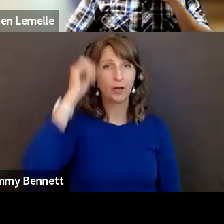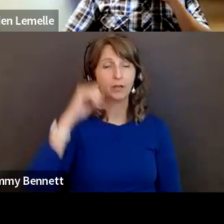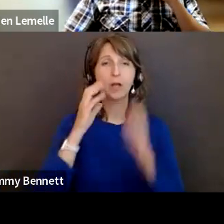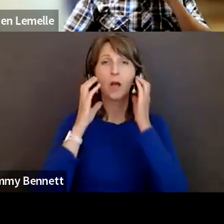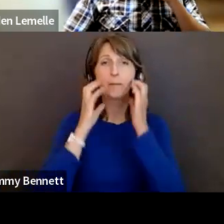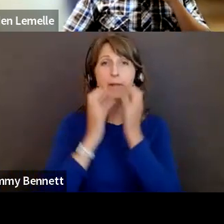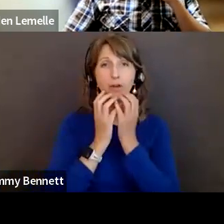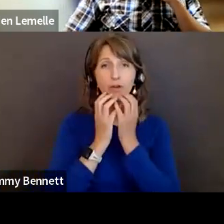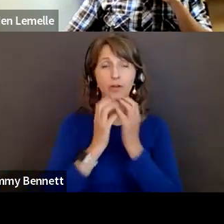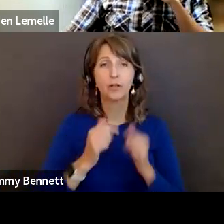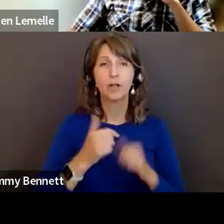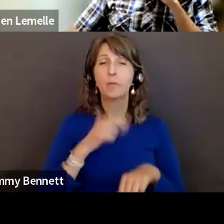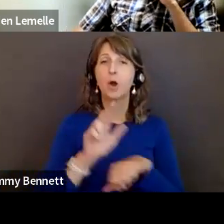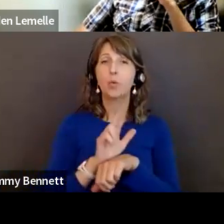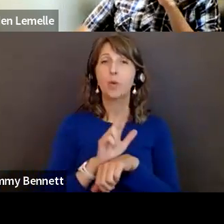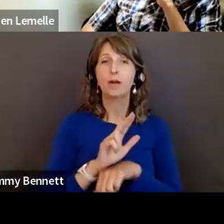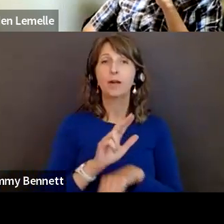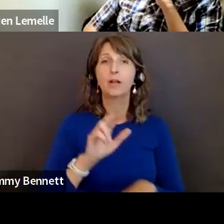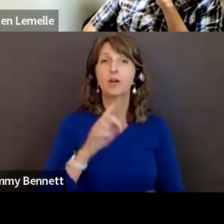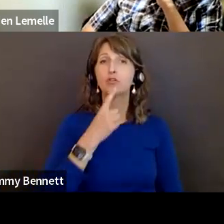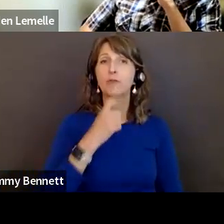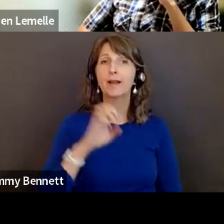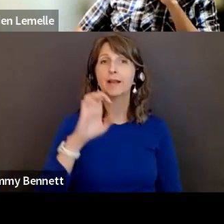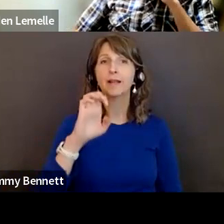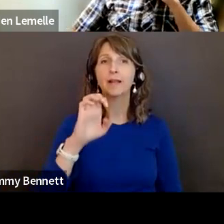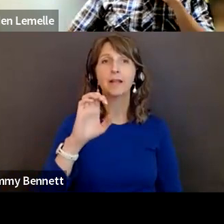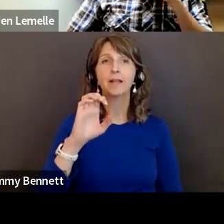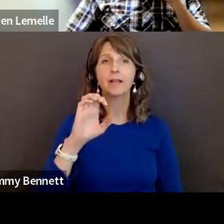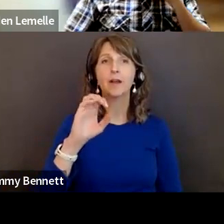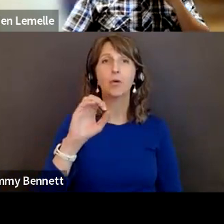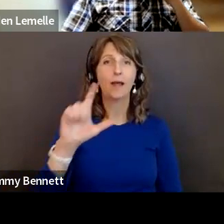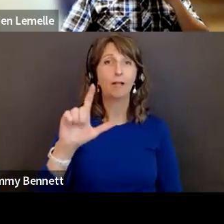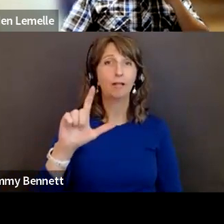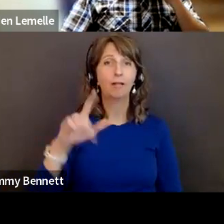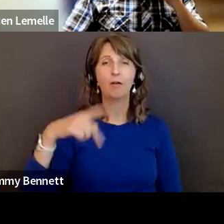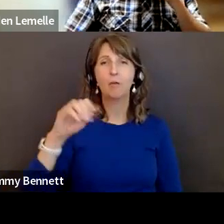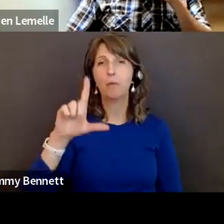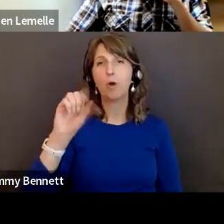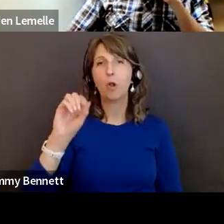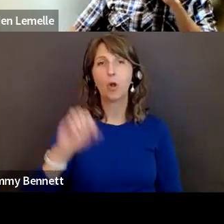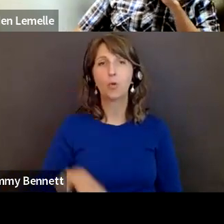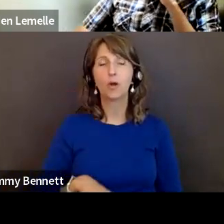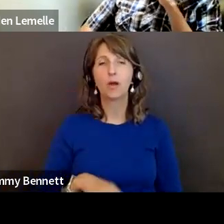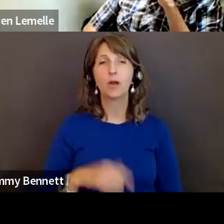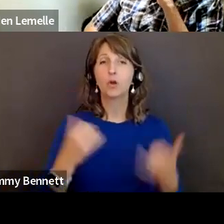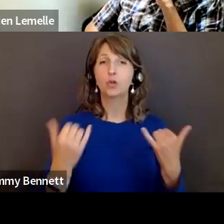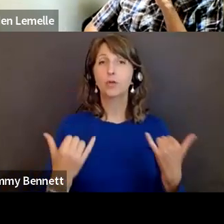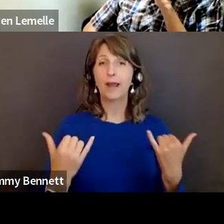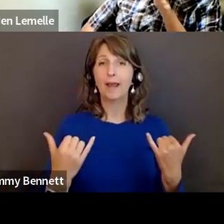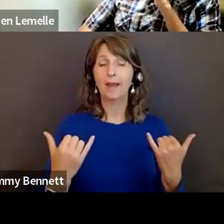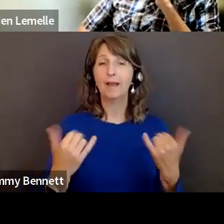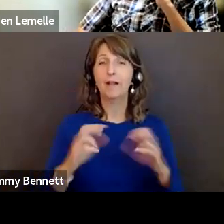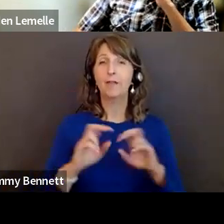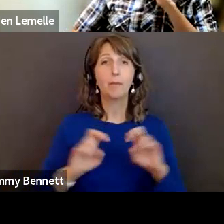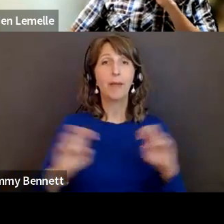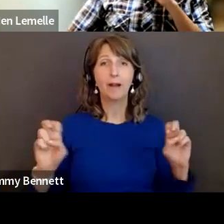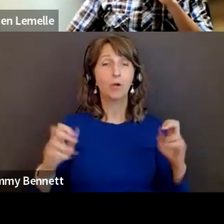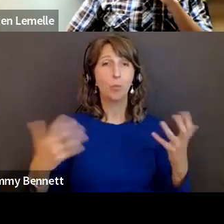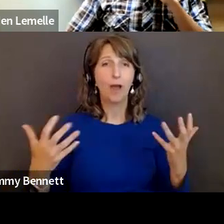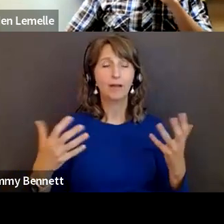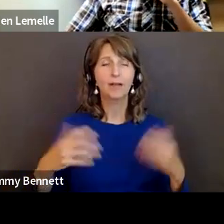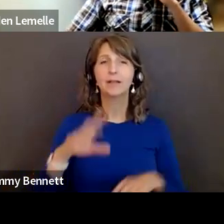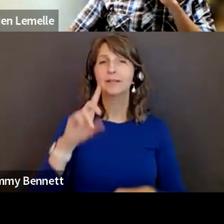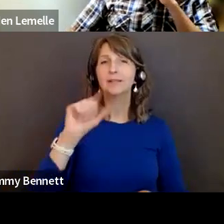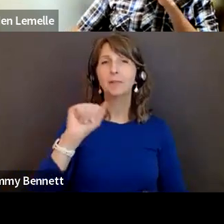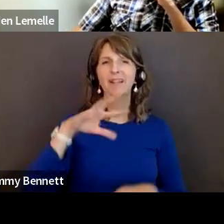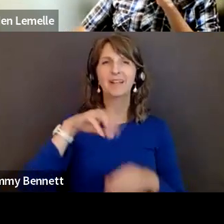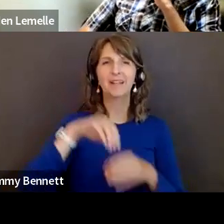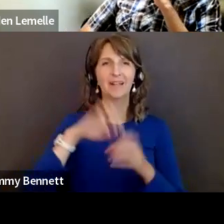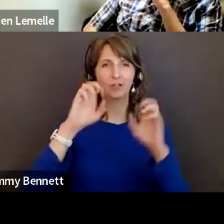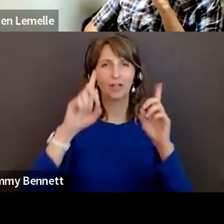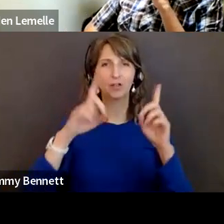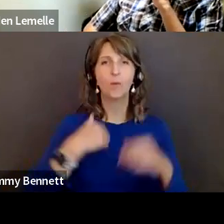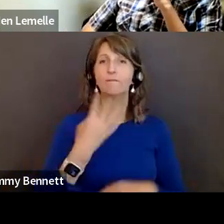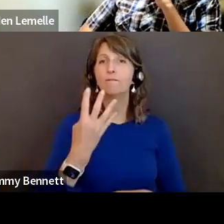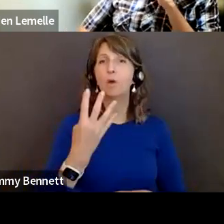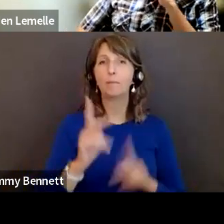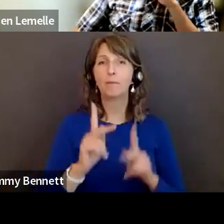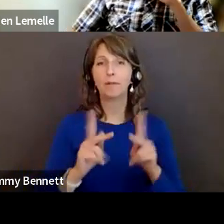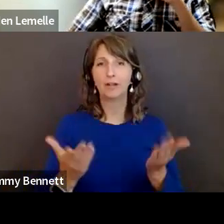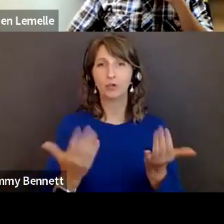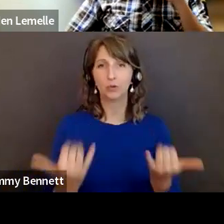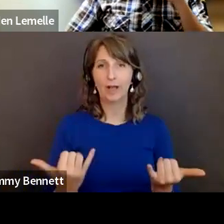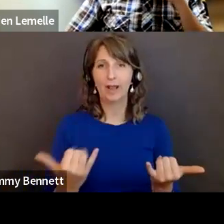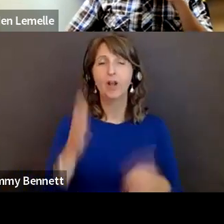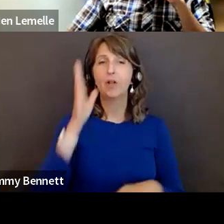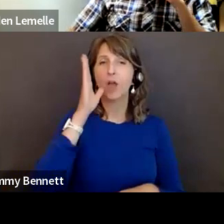I'm wearing a red U. Today, our. Panelists can be on disability and education and we have 4 panelists that are gonna be presenting and talking about.